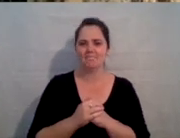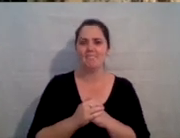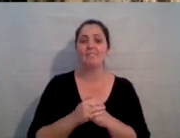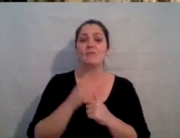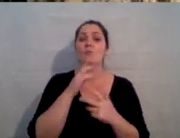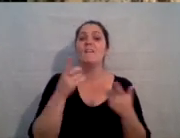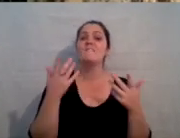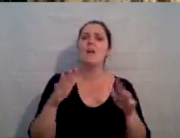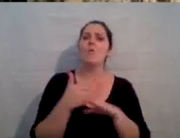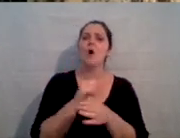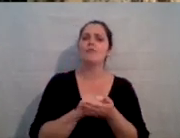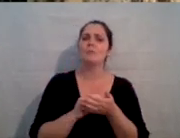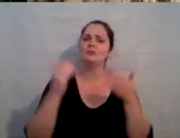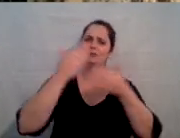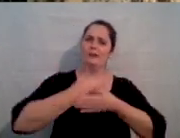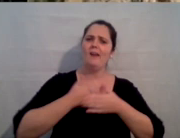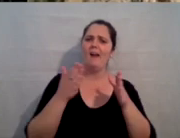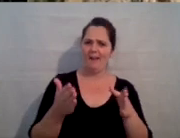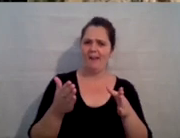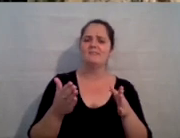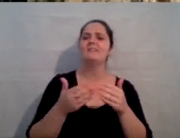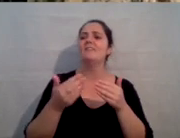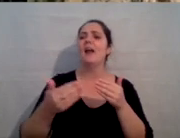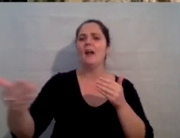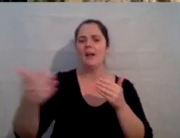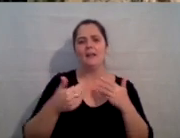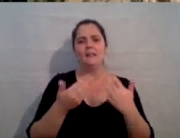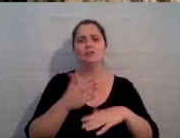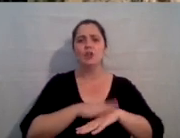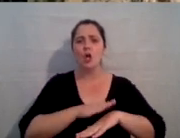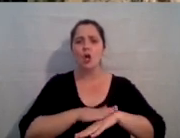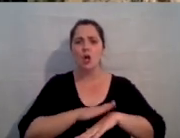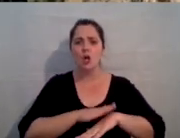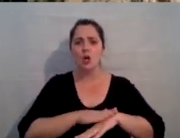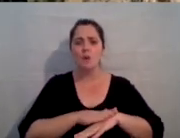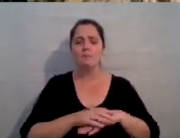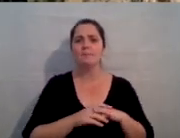old life drawing studios – I don't have one or I would have it here for you – they would use literally an hourglass, they had a sand